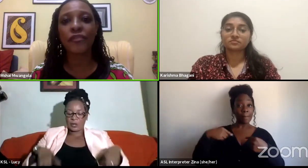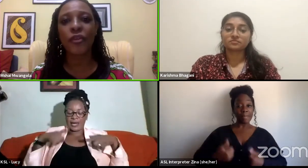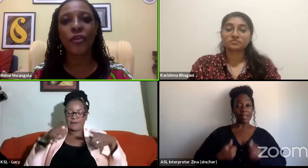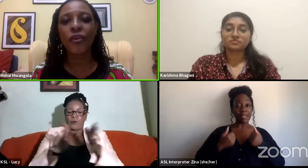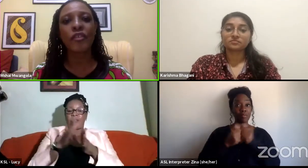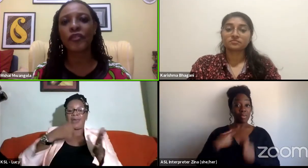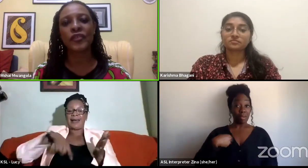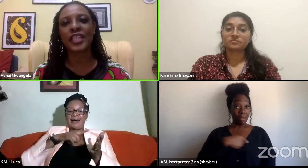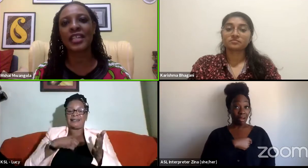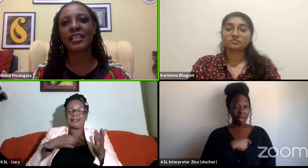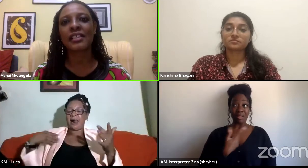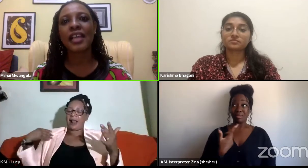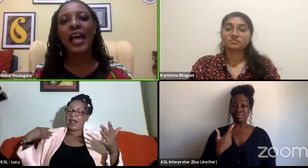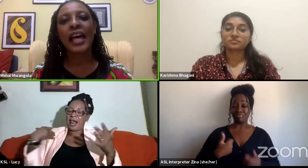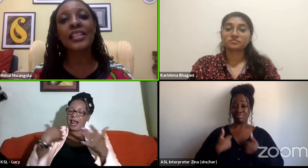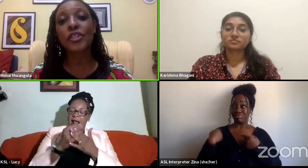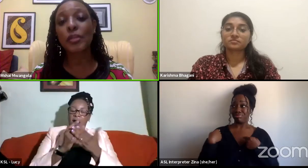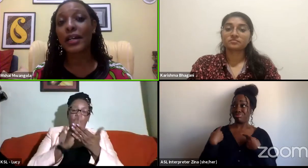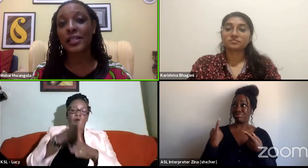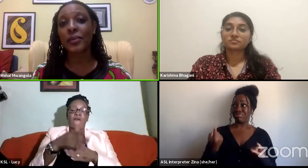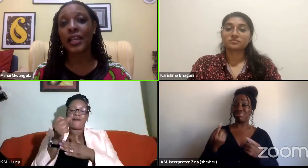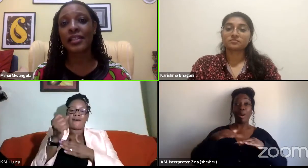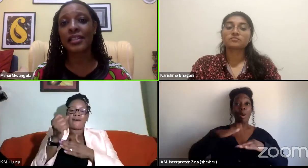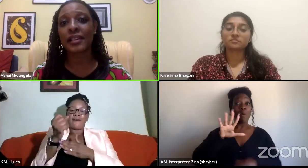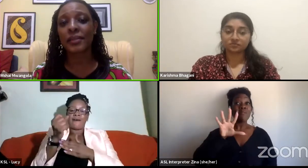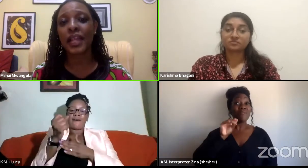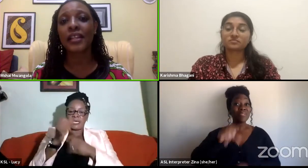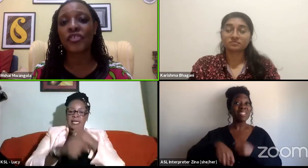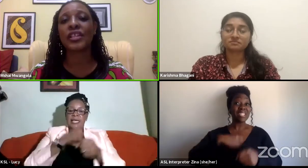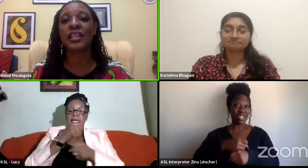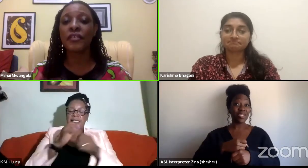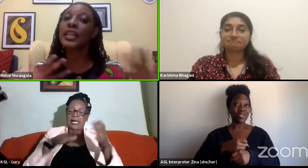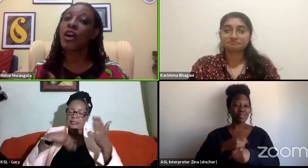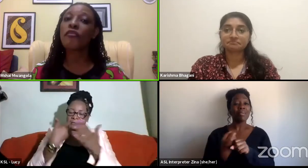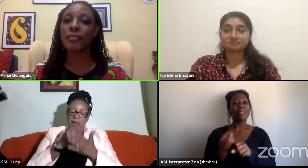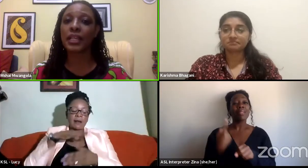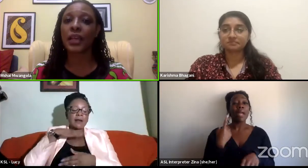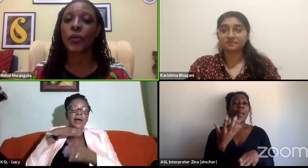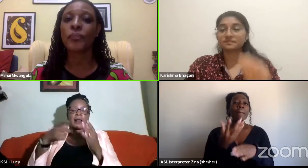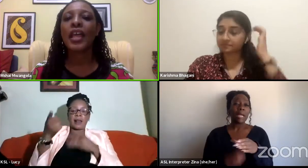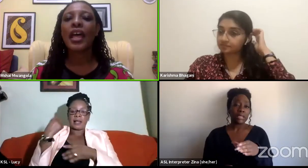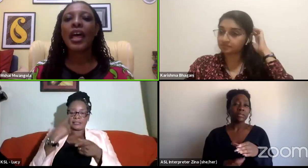for over 50 years until she passed away last year like literally living in our family home